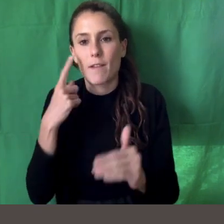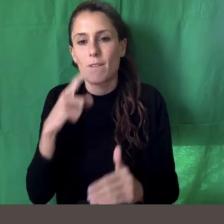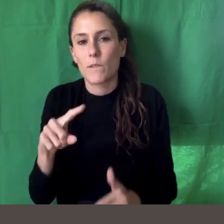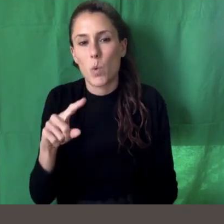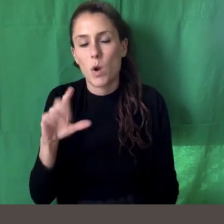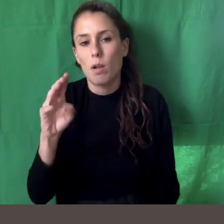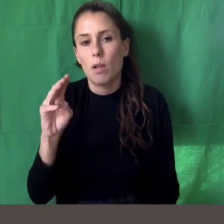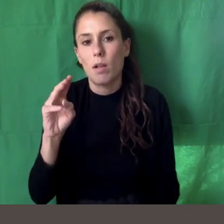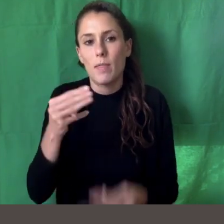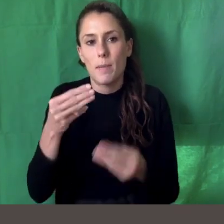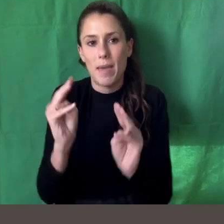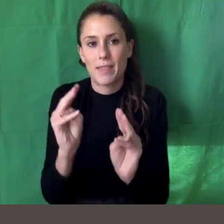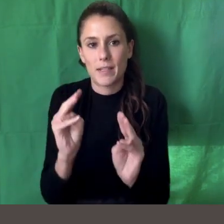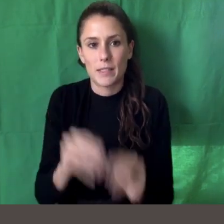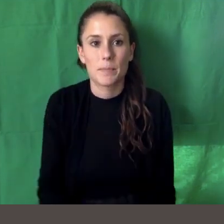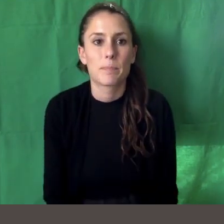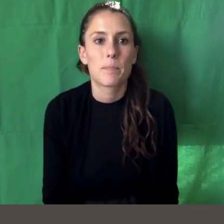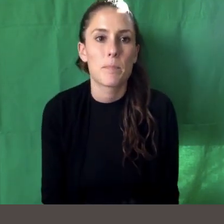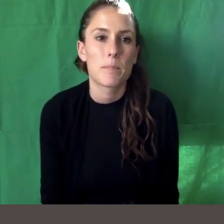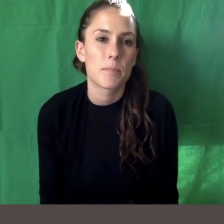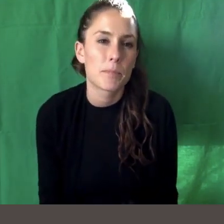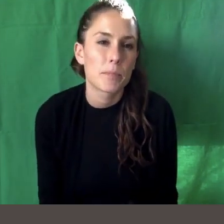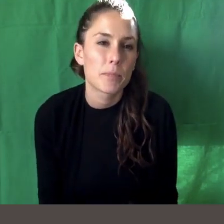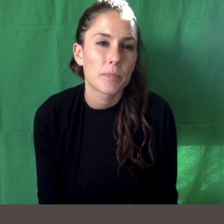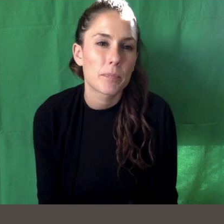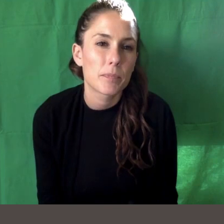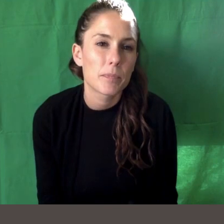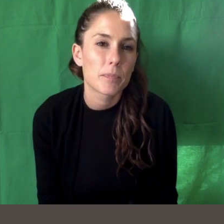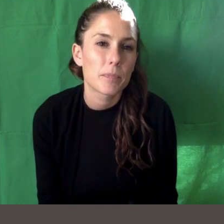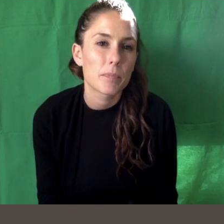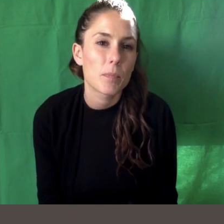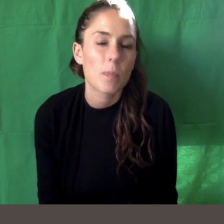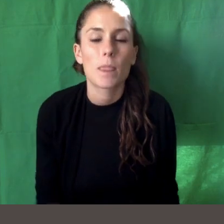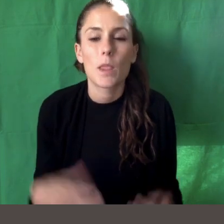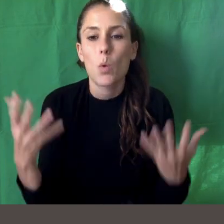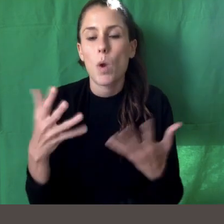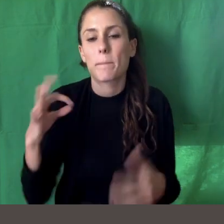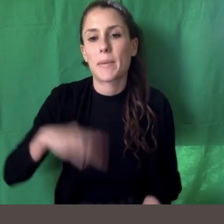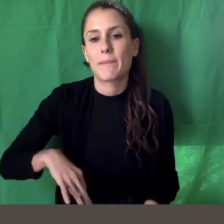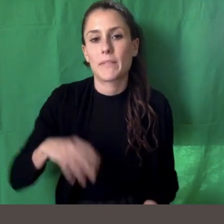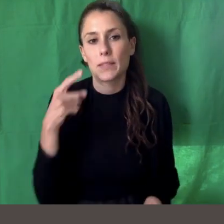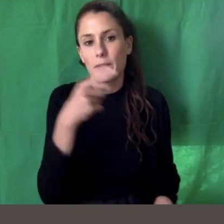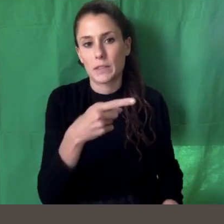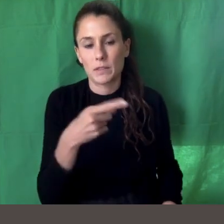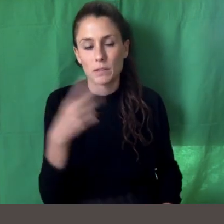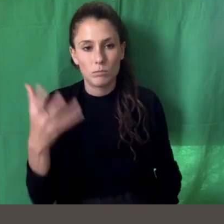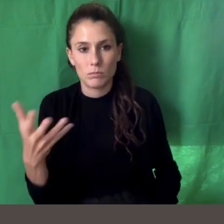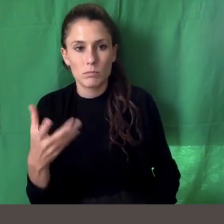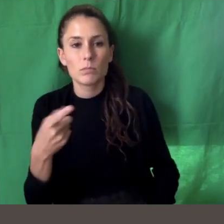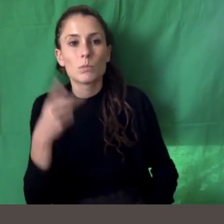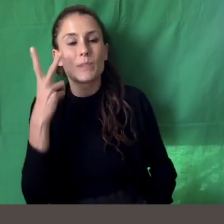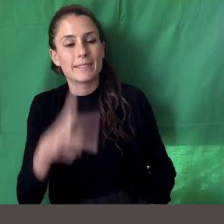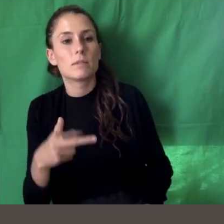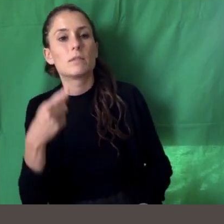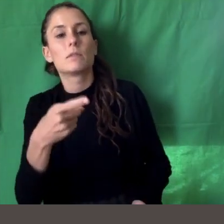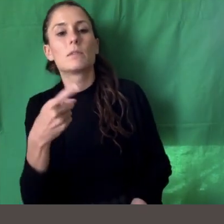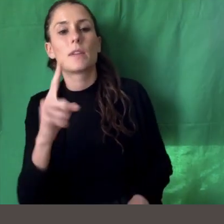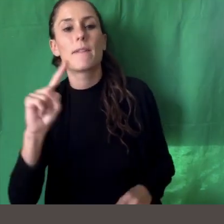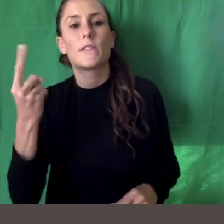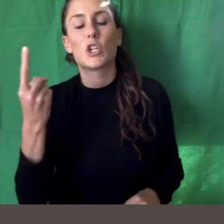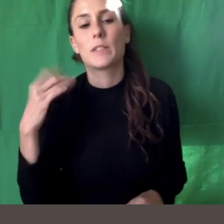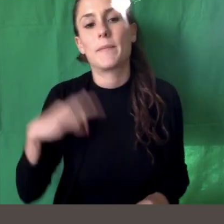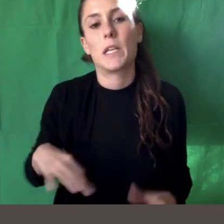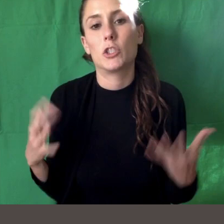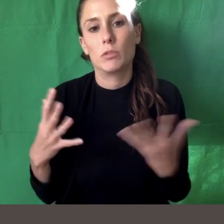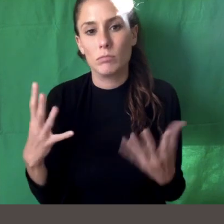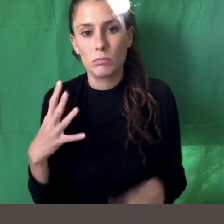for these static methods. So what are the advantages of this? Here you can see the first